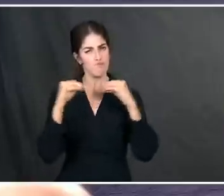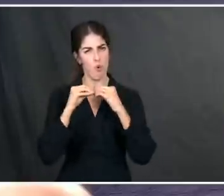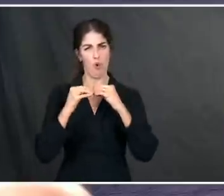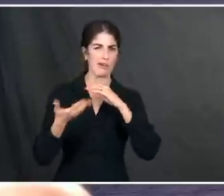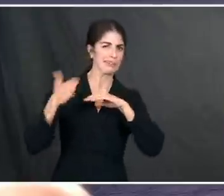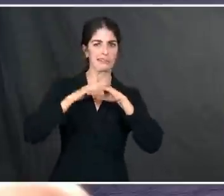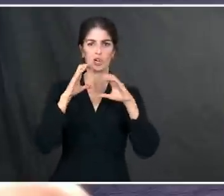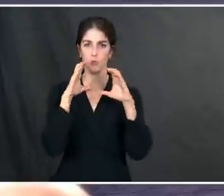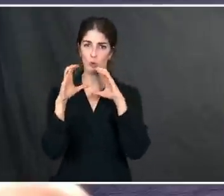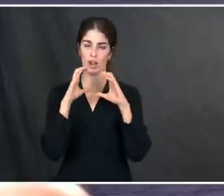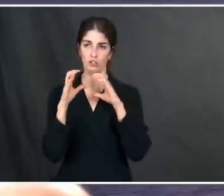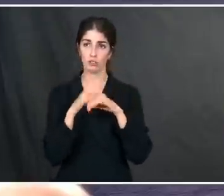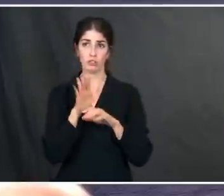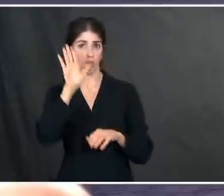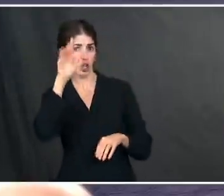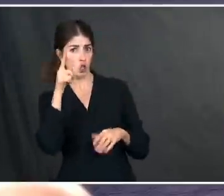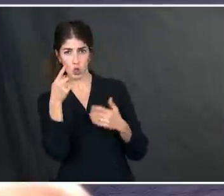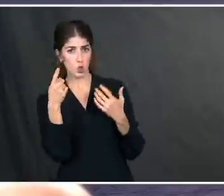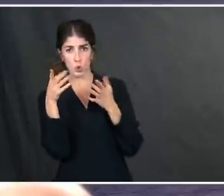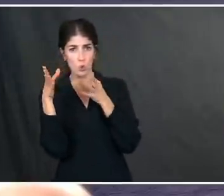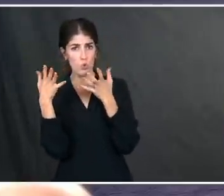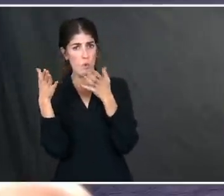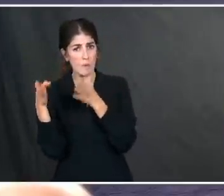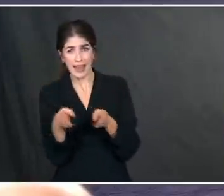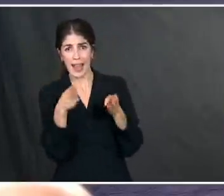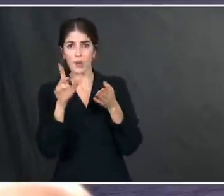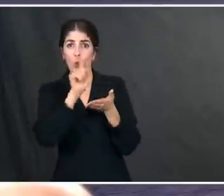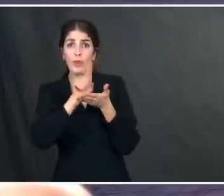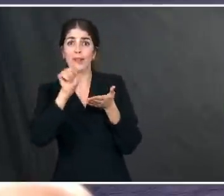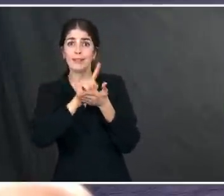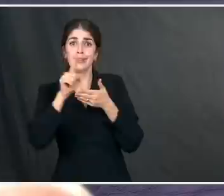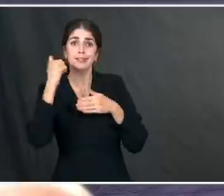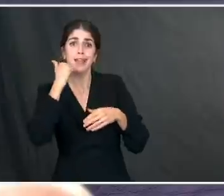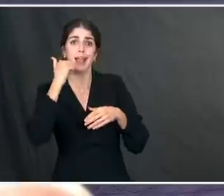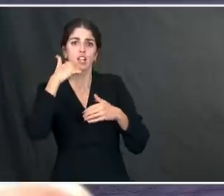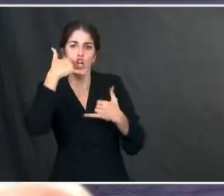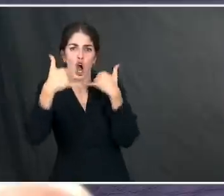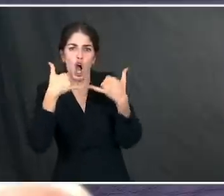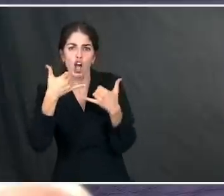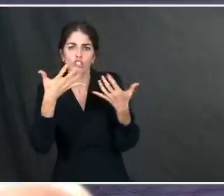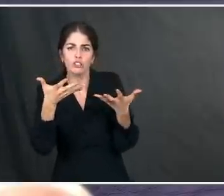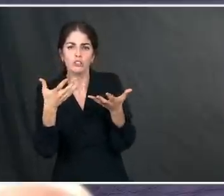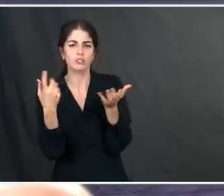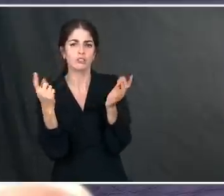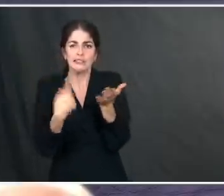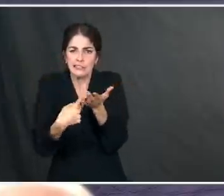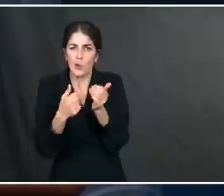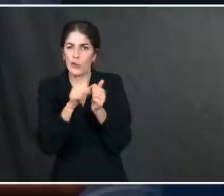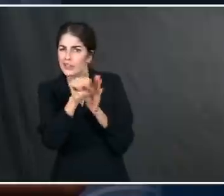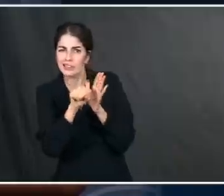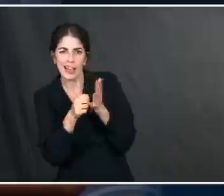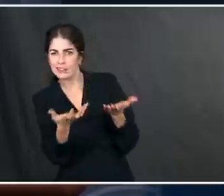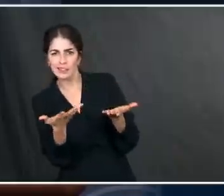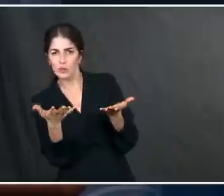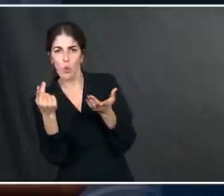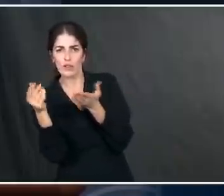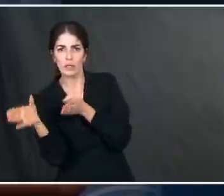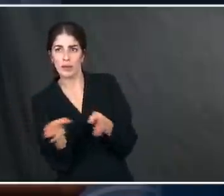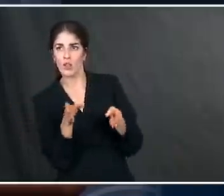you know, daily or weekly calls with states? Or how — how are you planning to up the communication there? Ms. Psaki: Well, we have an entire COVID team,